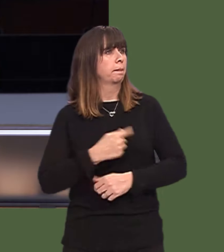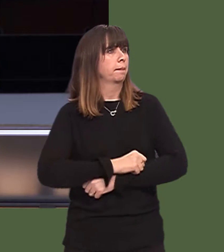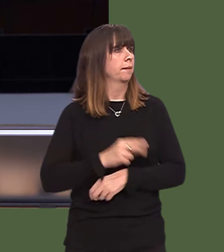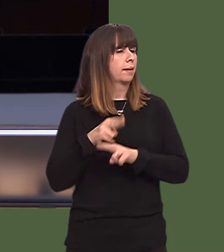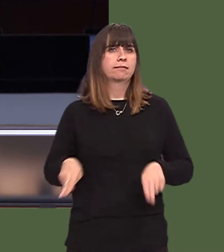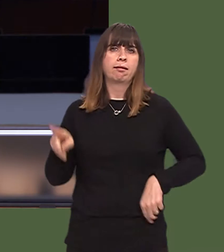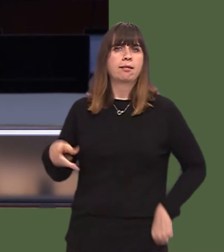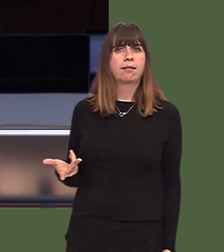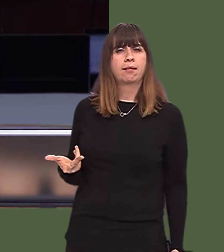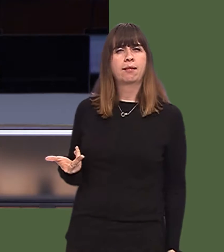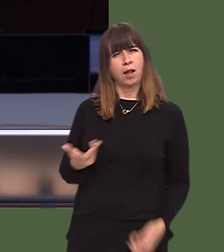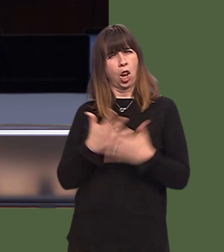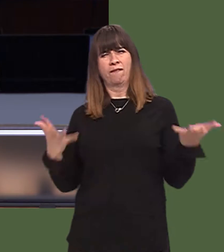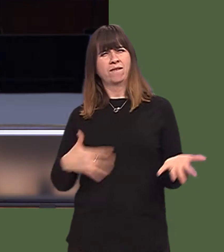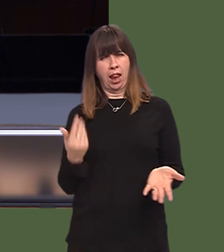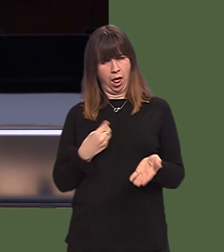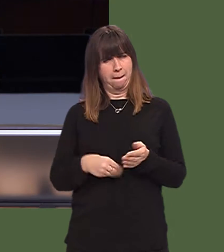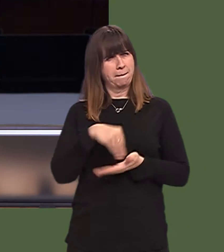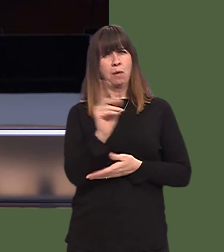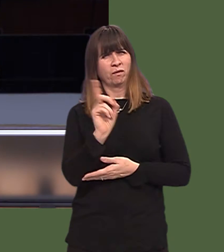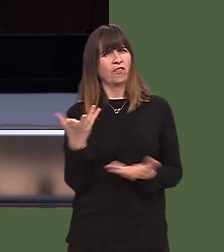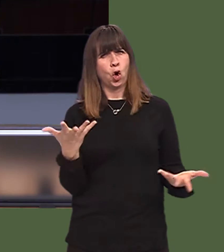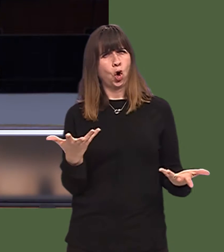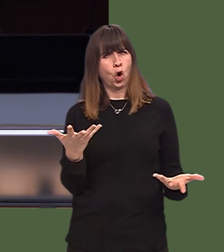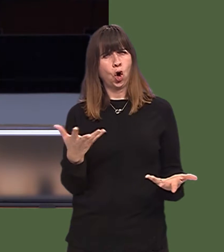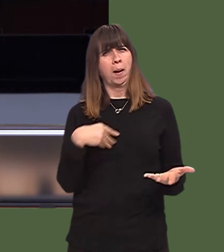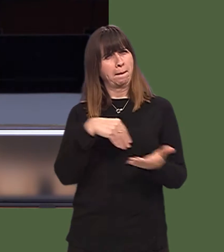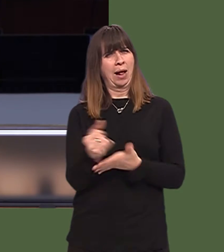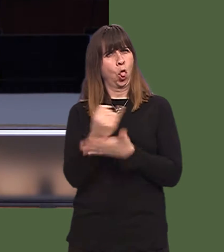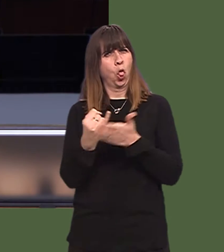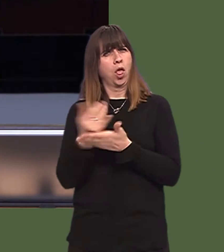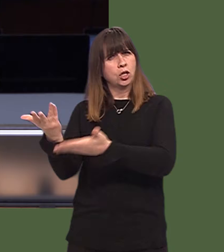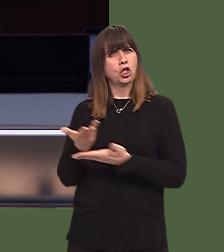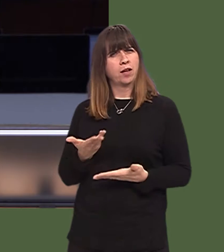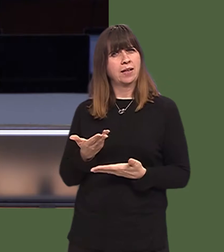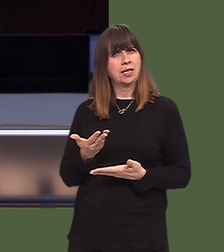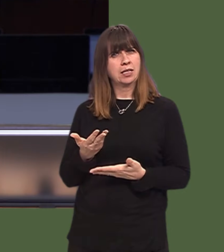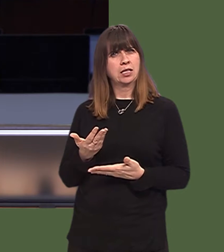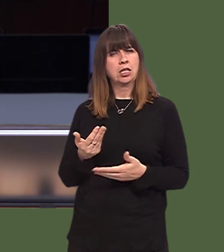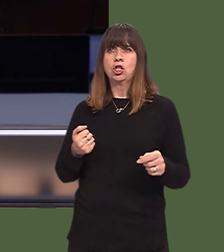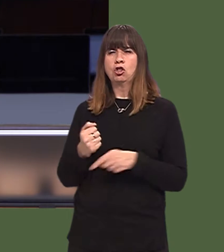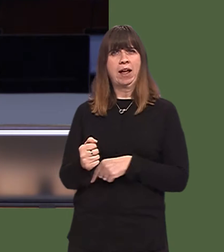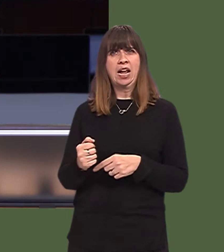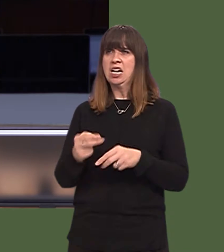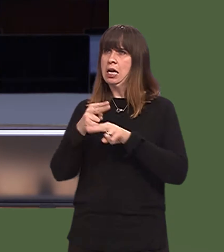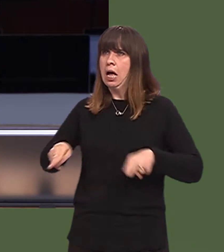People are feeling as though theyíre not getting value for money and, more importantly, that those trains canít be relied upon.